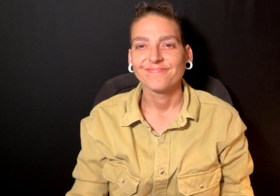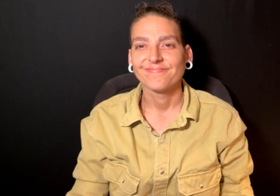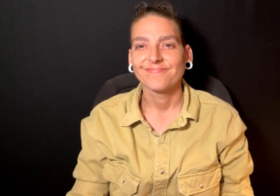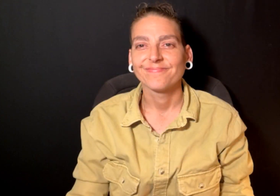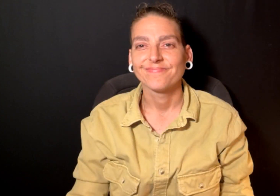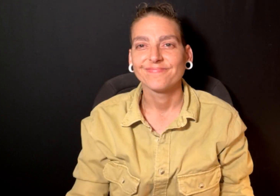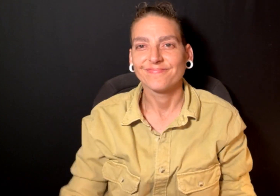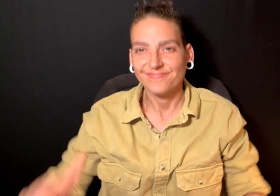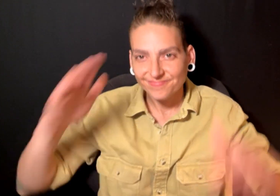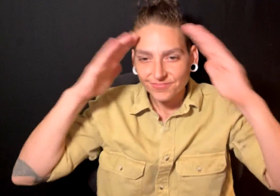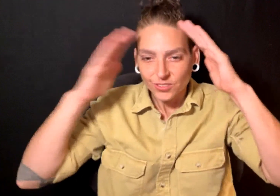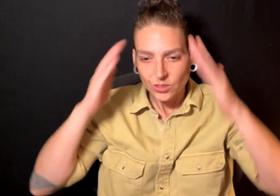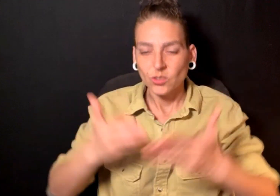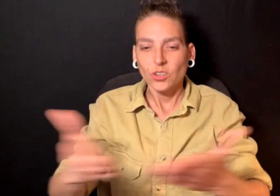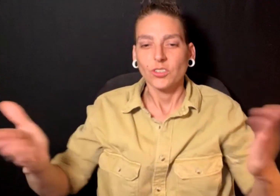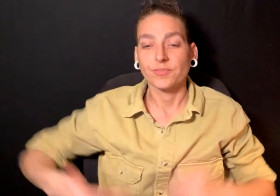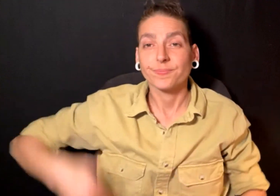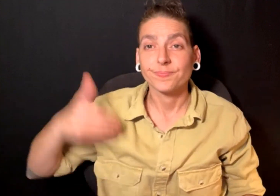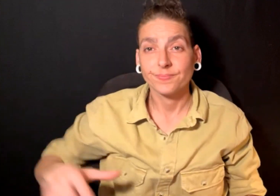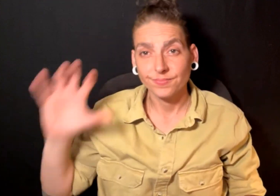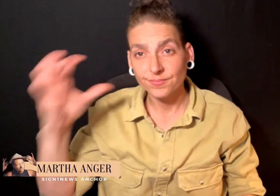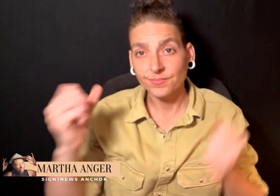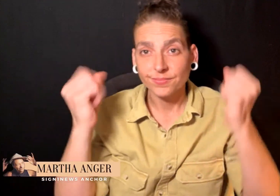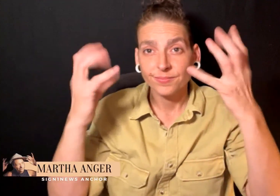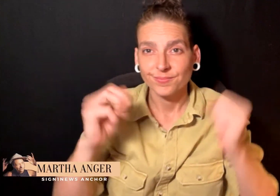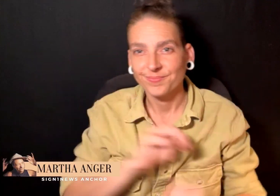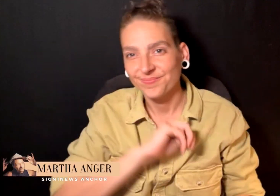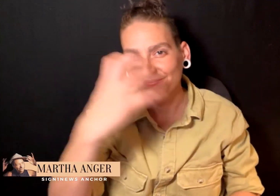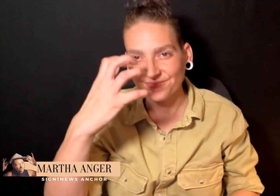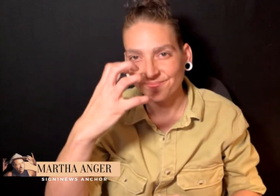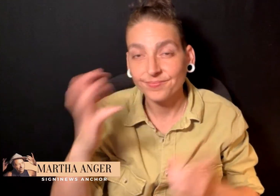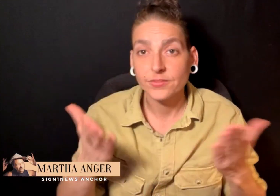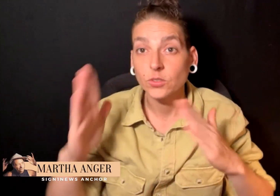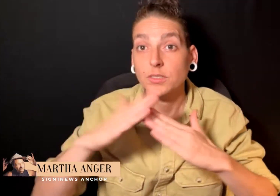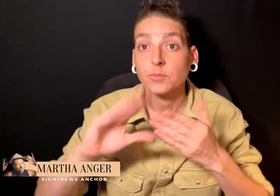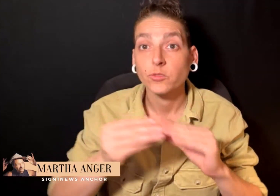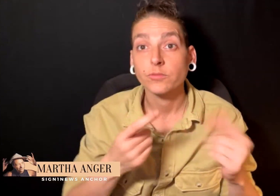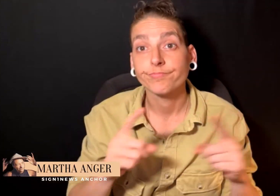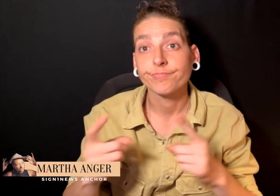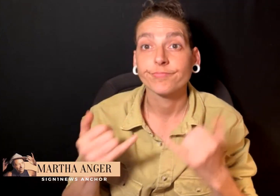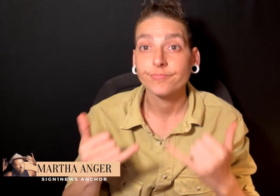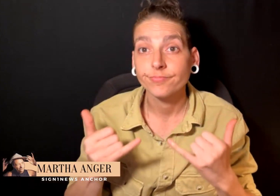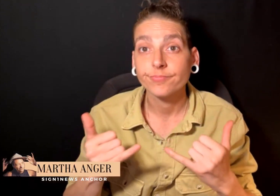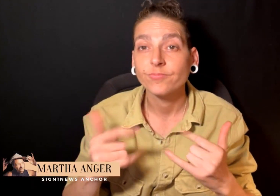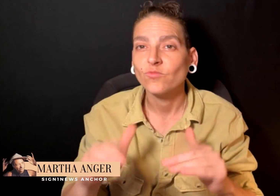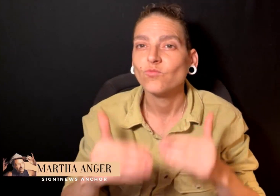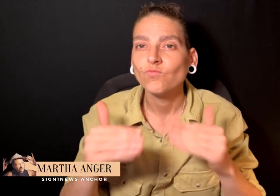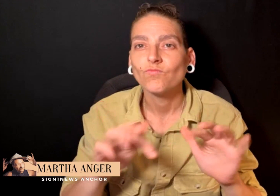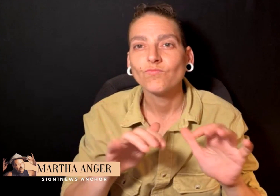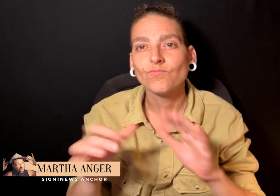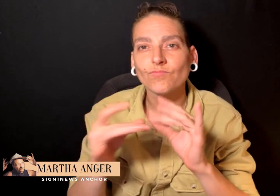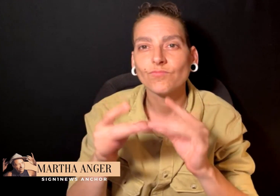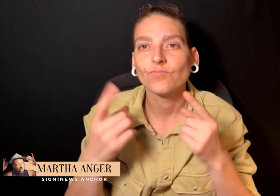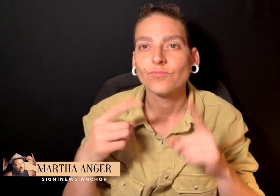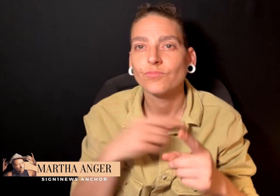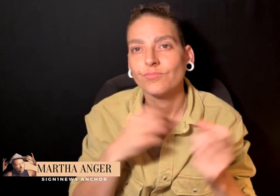Hello everyone I'm Sign1News anchor Martha Anger here's a quick look at the top trending stories making headlines today if you post an